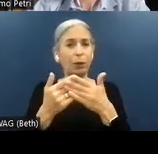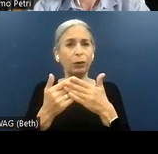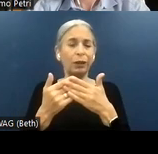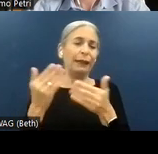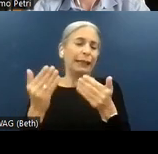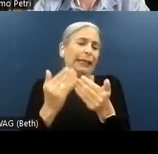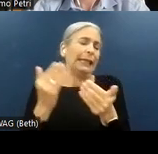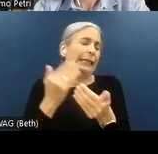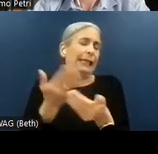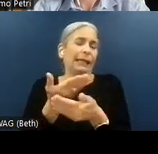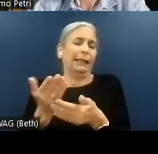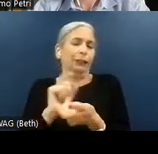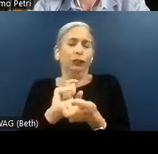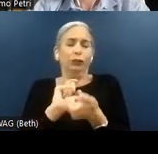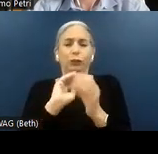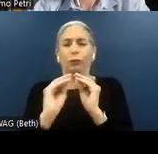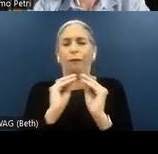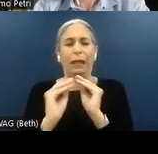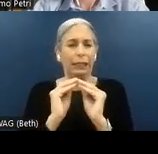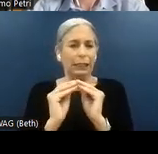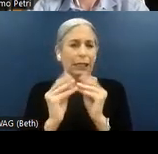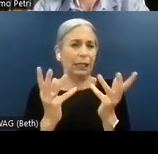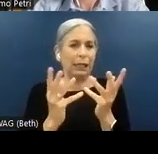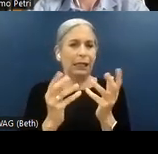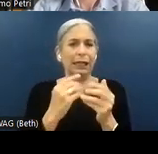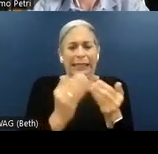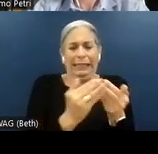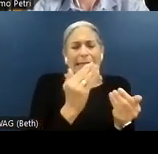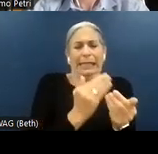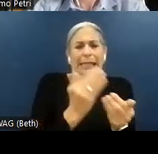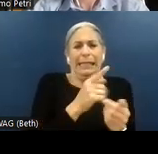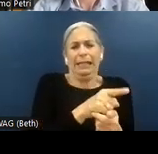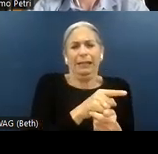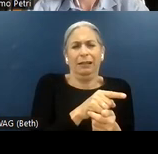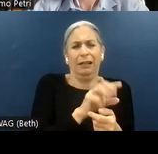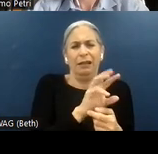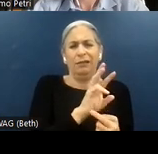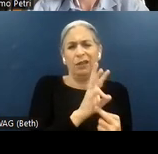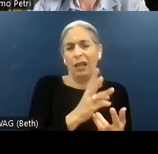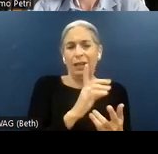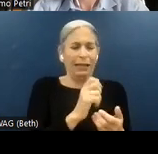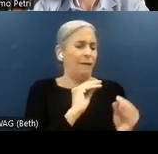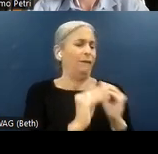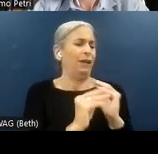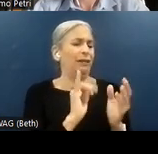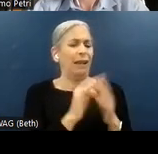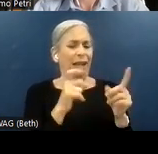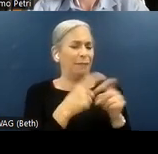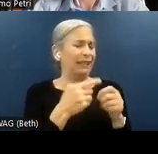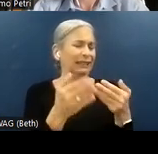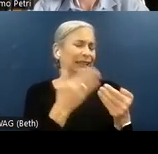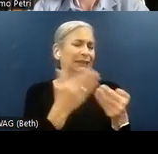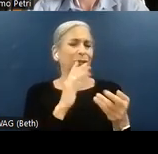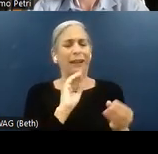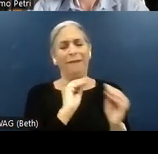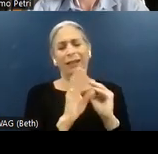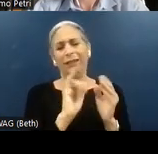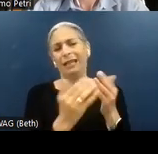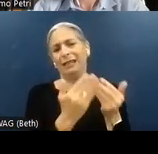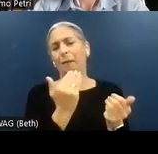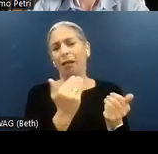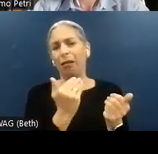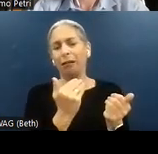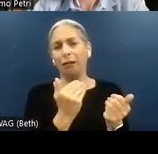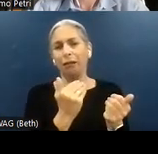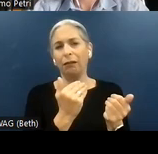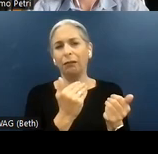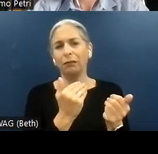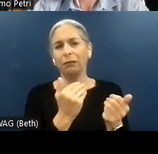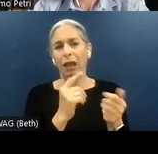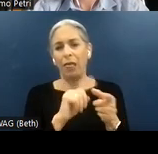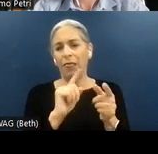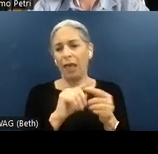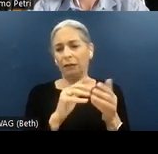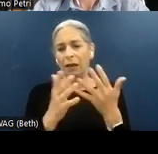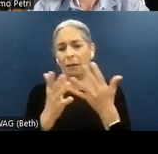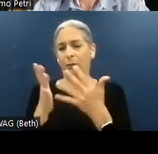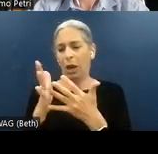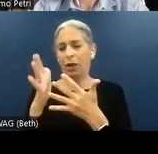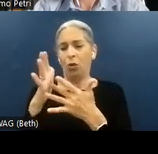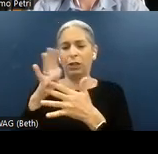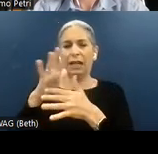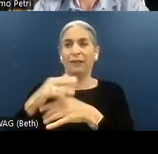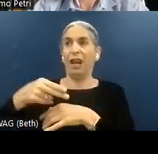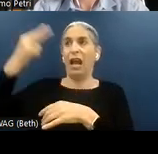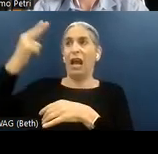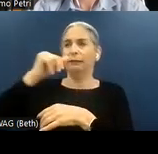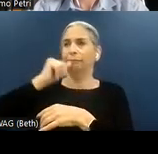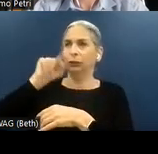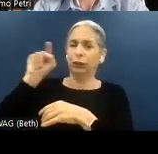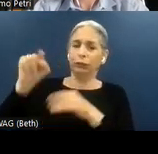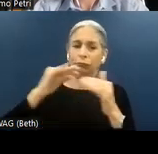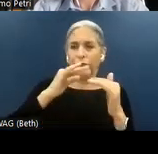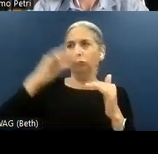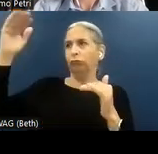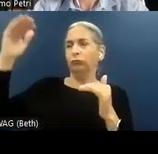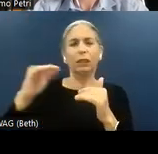are the issues with an easy complexity, or by high severity. It is all part of the strategies.